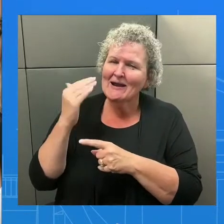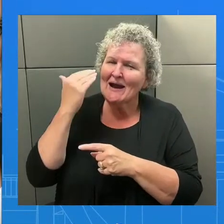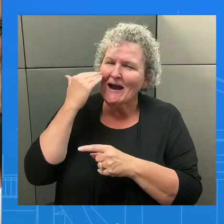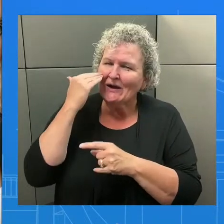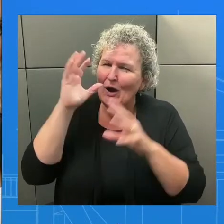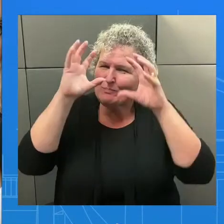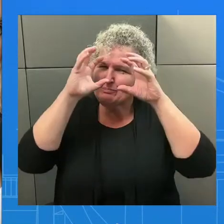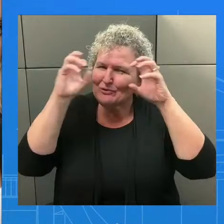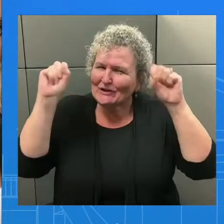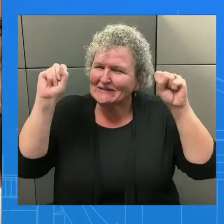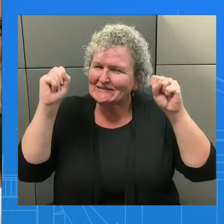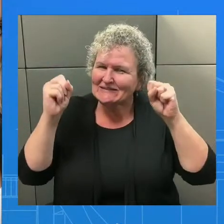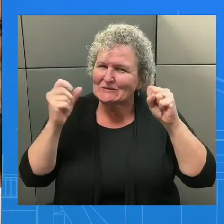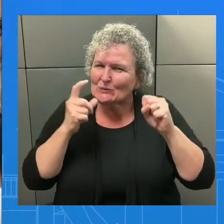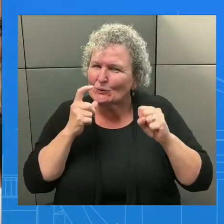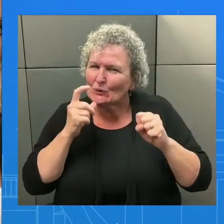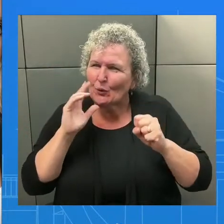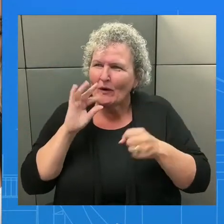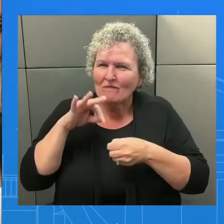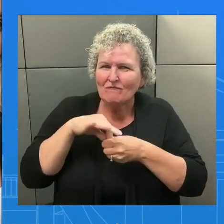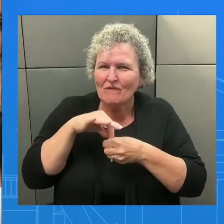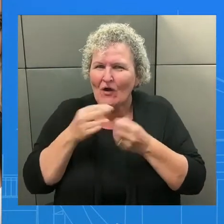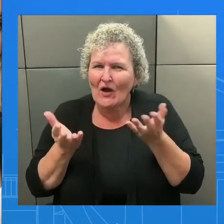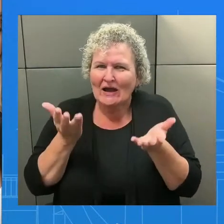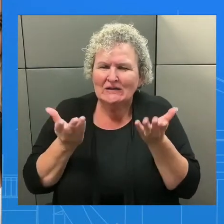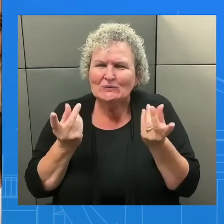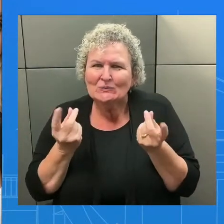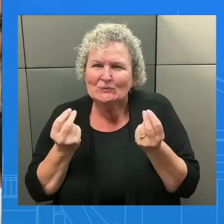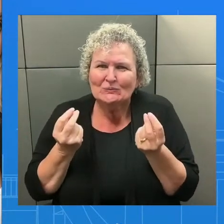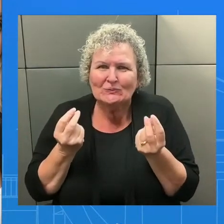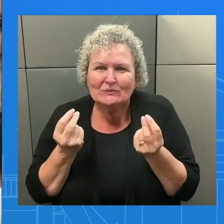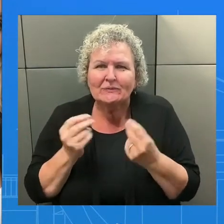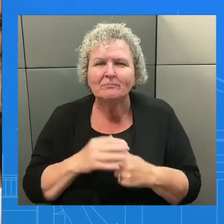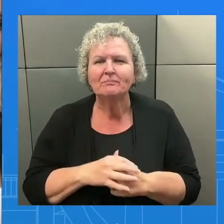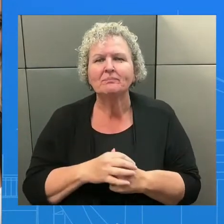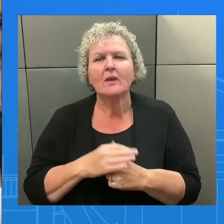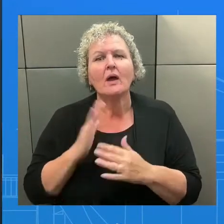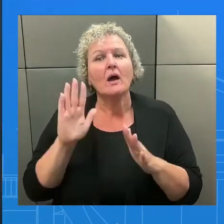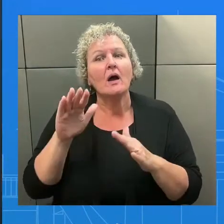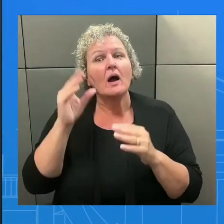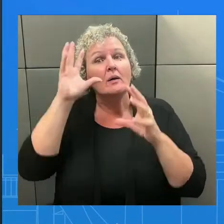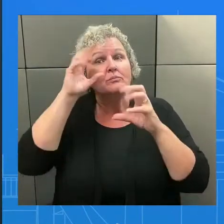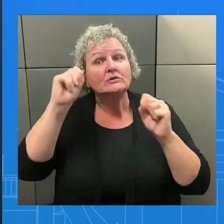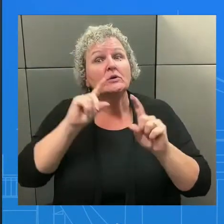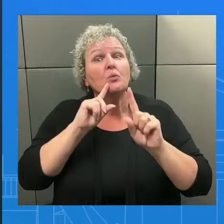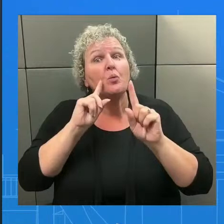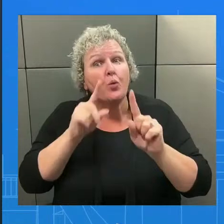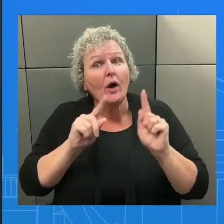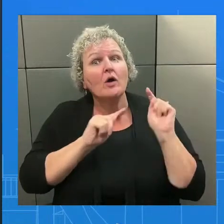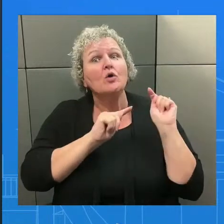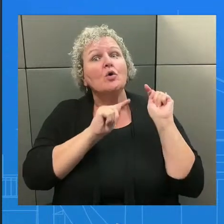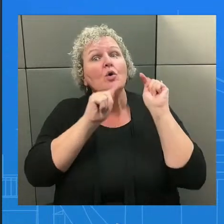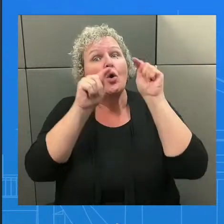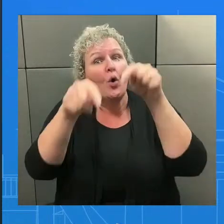The Press: Early voting starts in Delaware, obviously, this week, and will he go early, before Election Day? Ms. Jean-Pierre: I -- as -- as soon as we have something to share,